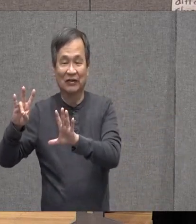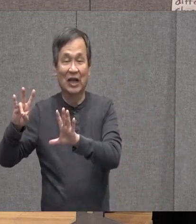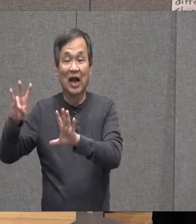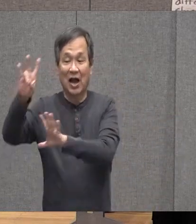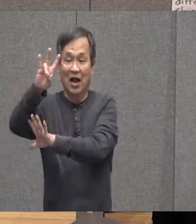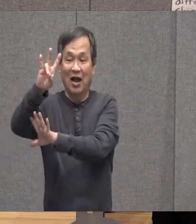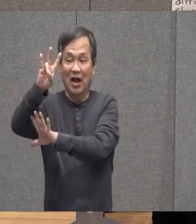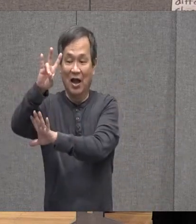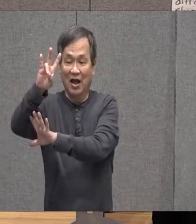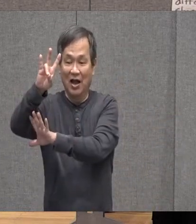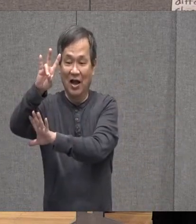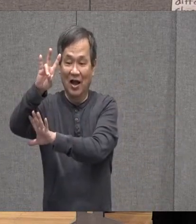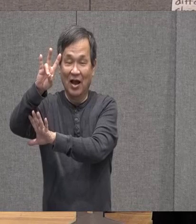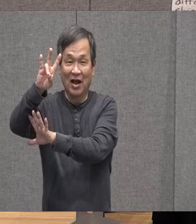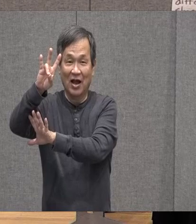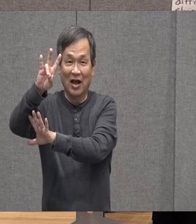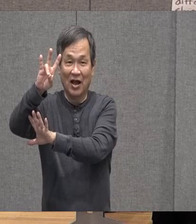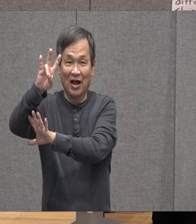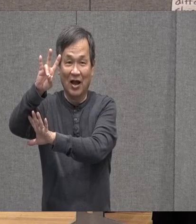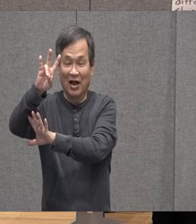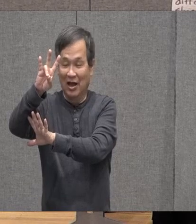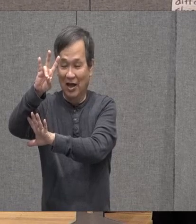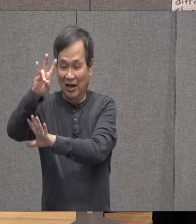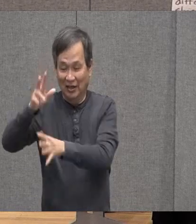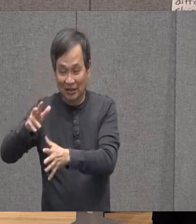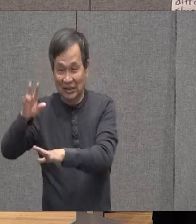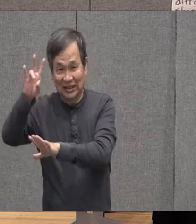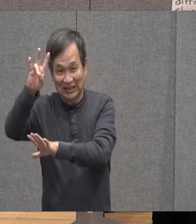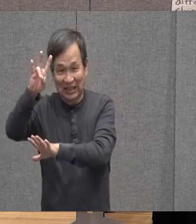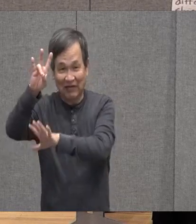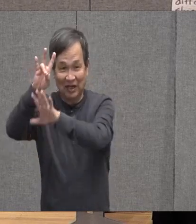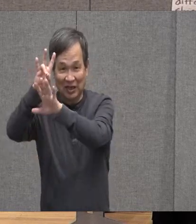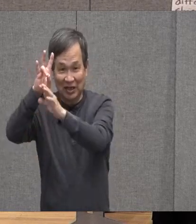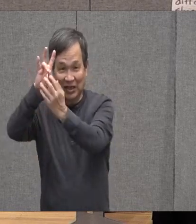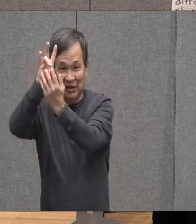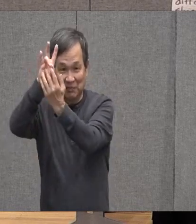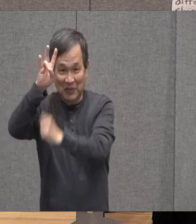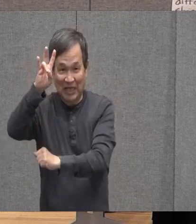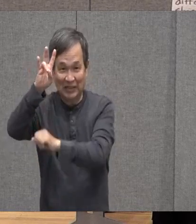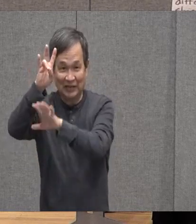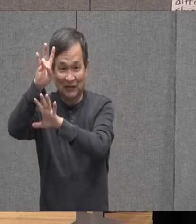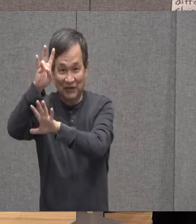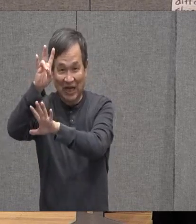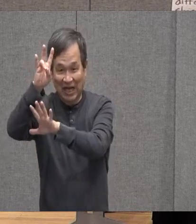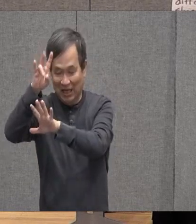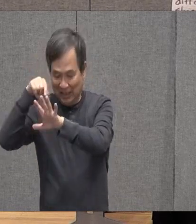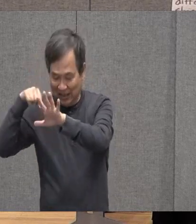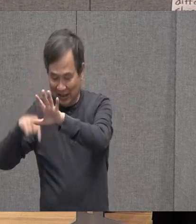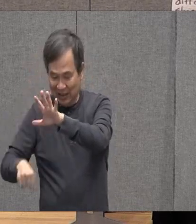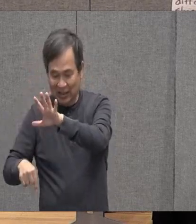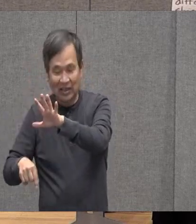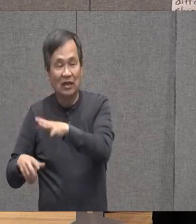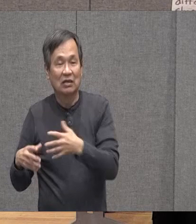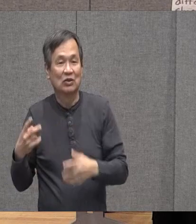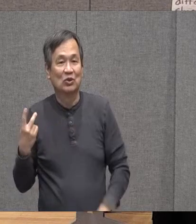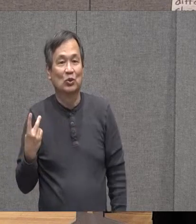so a seven and a five. So seven minus five 'cause again, we wanna put that bigger number first, that's only gonna give us a two.